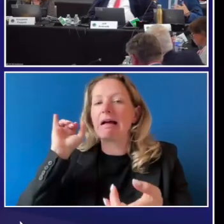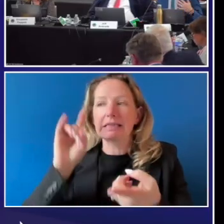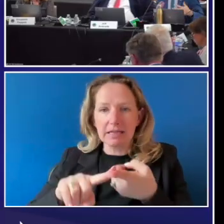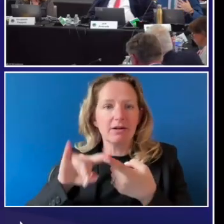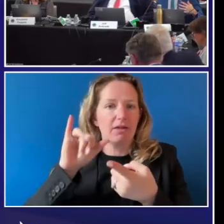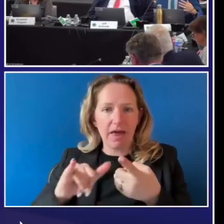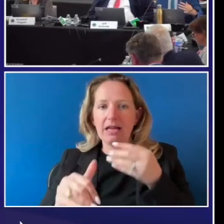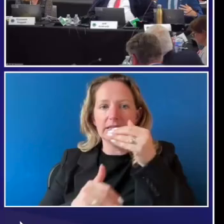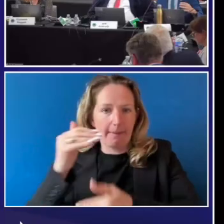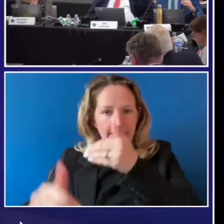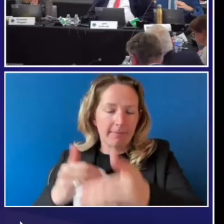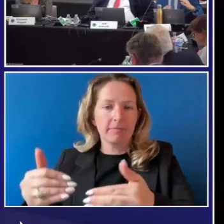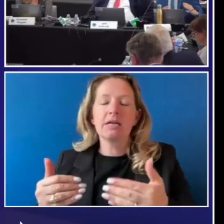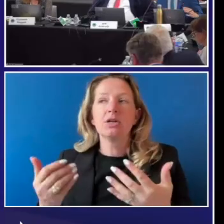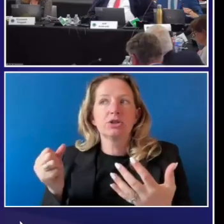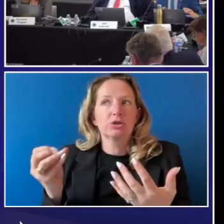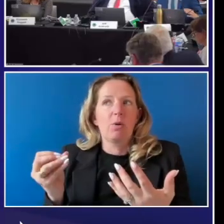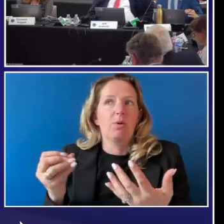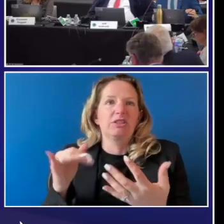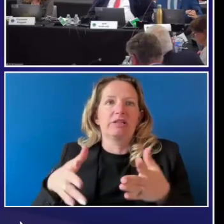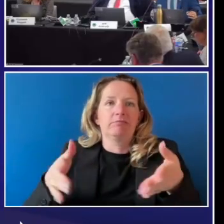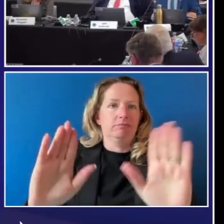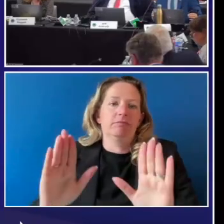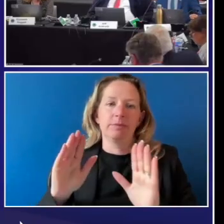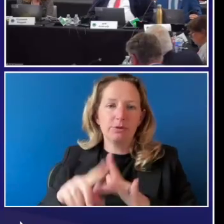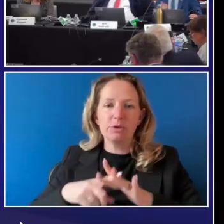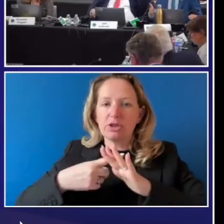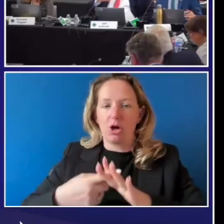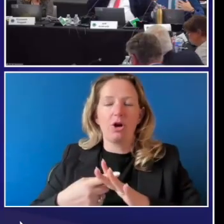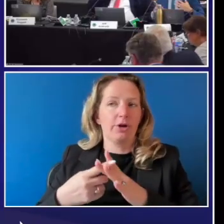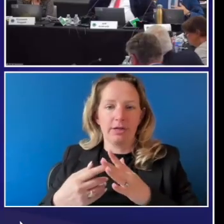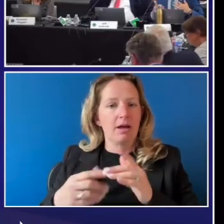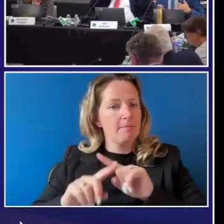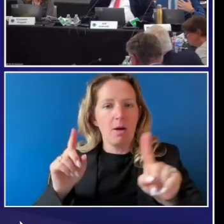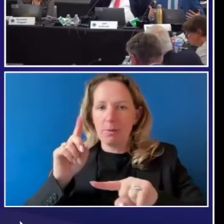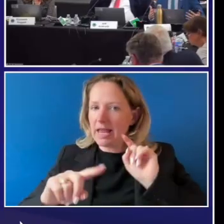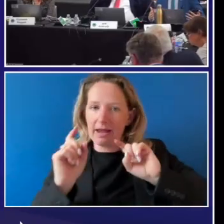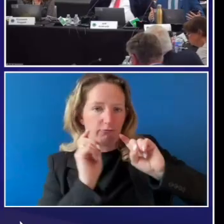fully completed the statutory requirements. However, we could never grant or recognize in